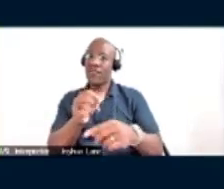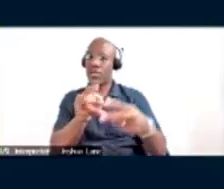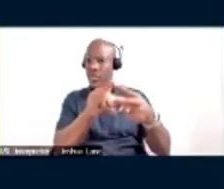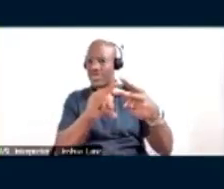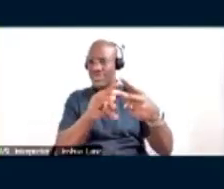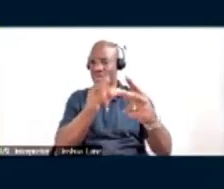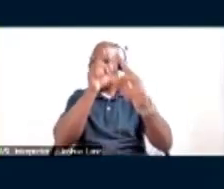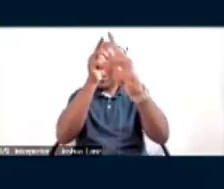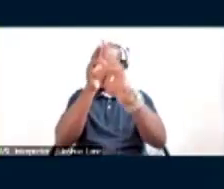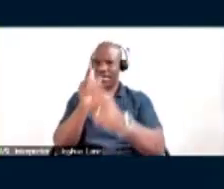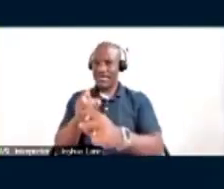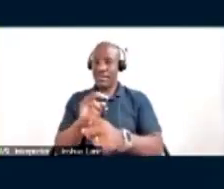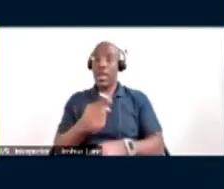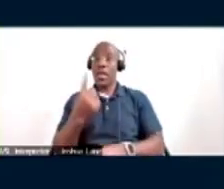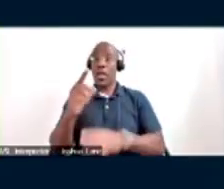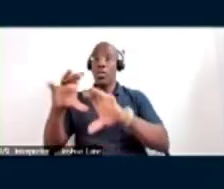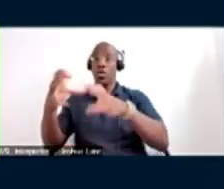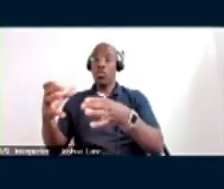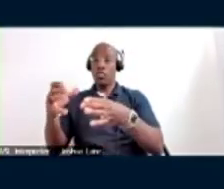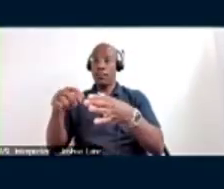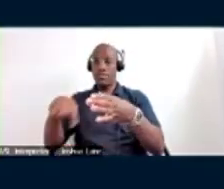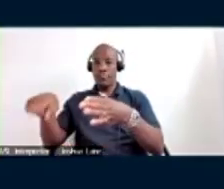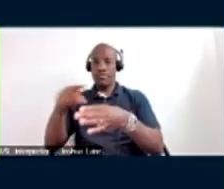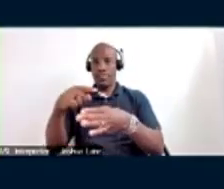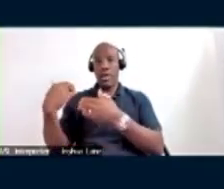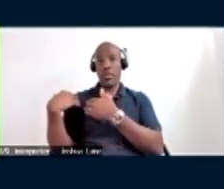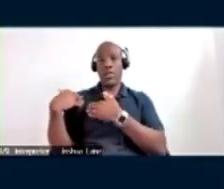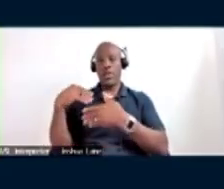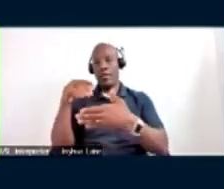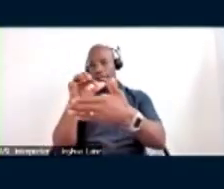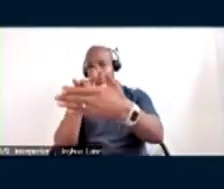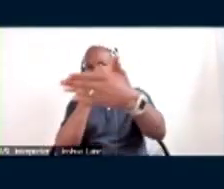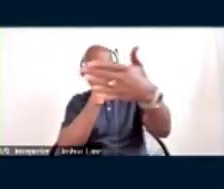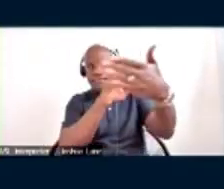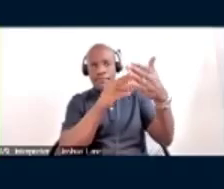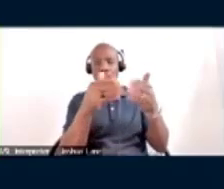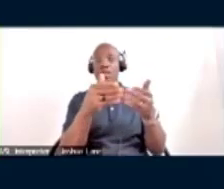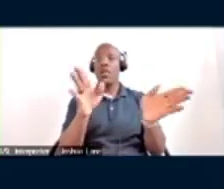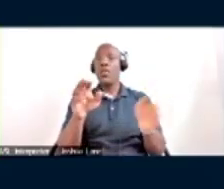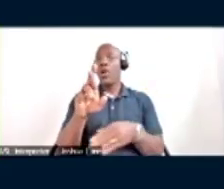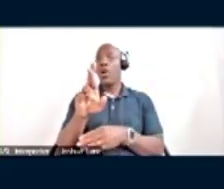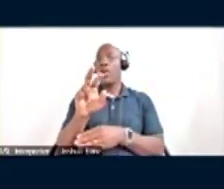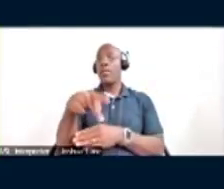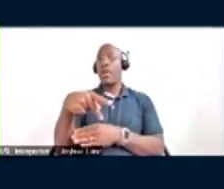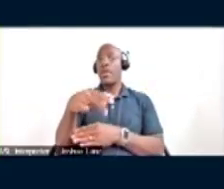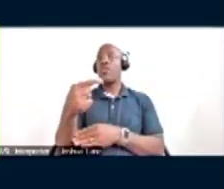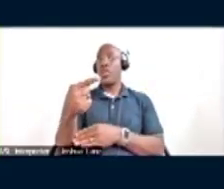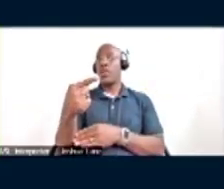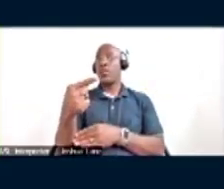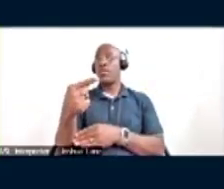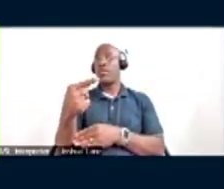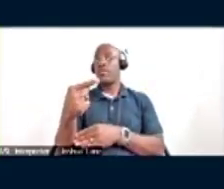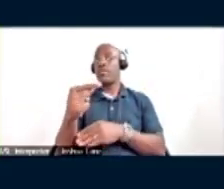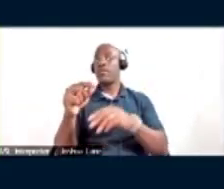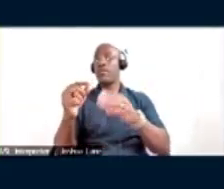took a look at general RPG review criteria. And the other one focused on the criteria for clinical trials.